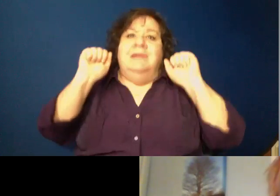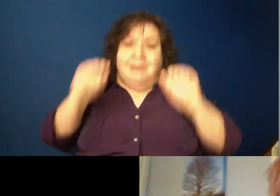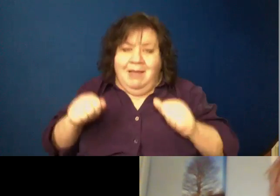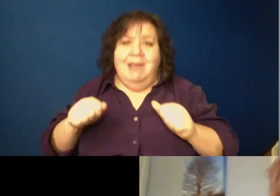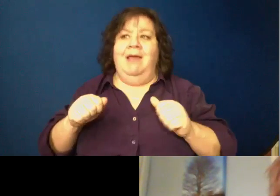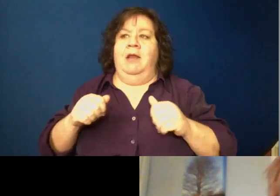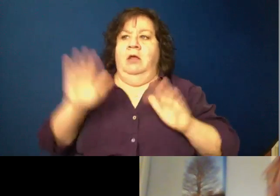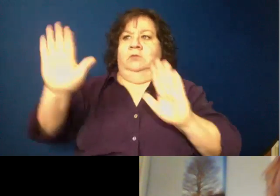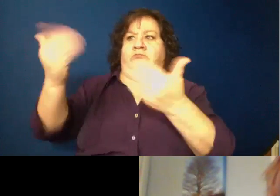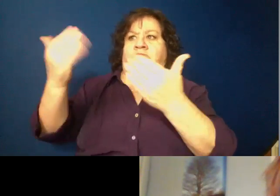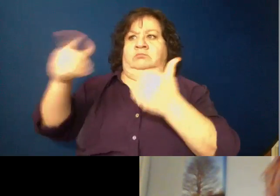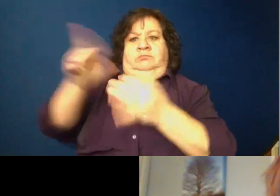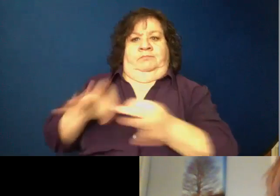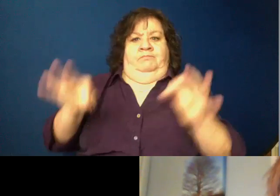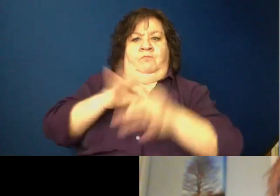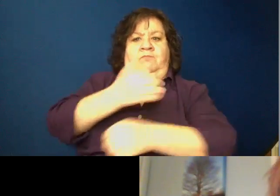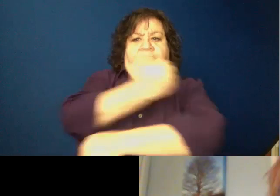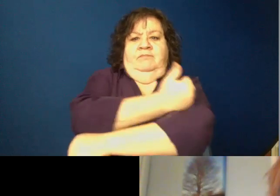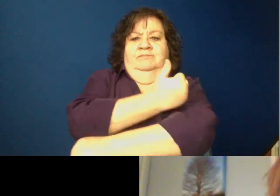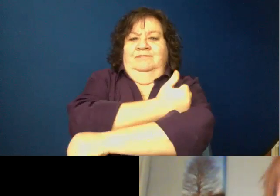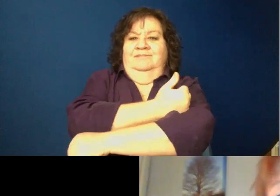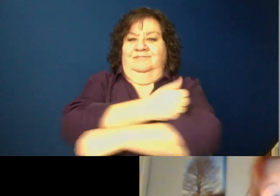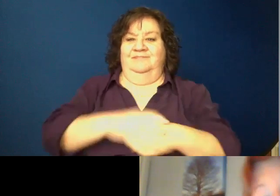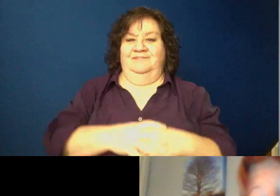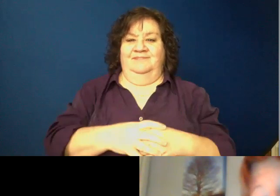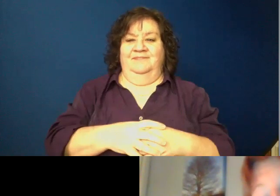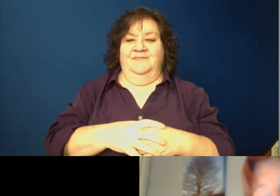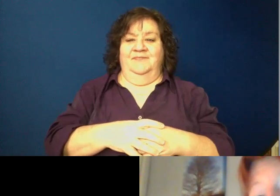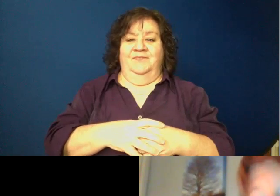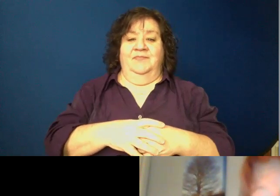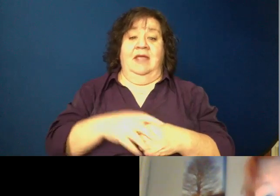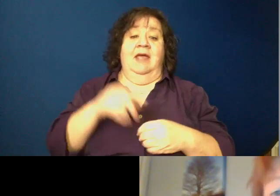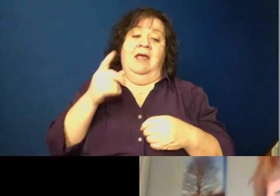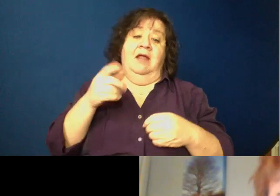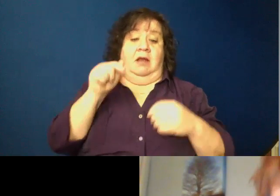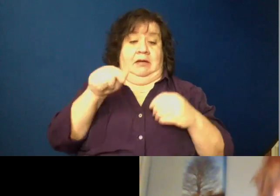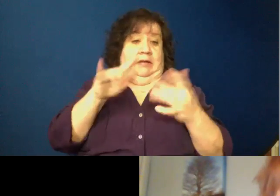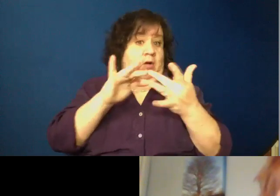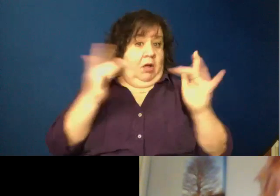and access the information but also that private life and confidentiality is fully respected there